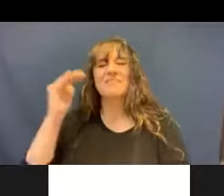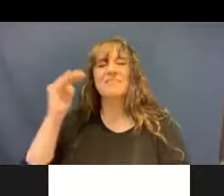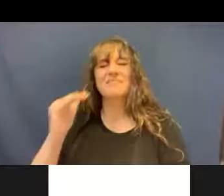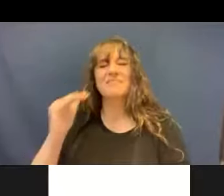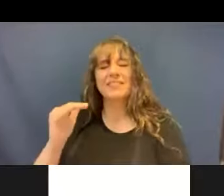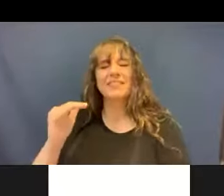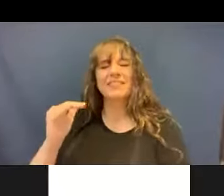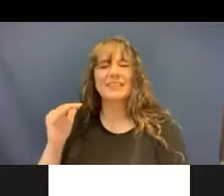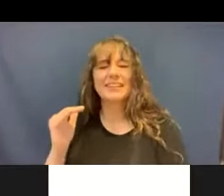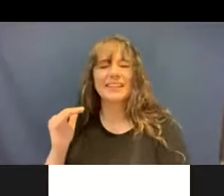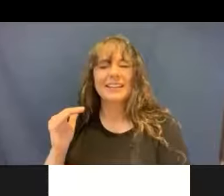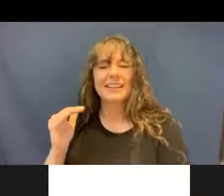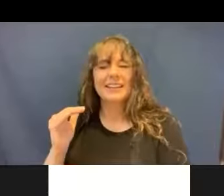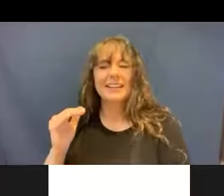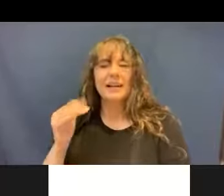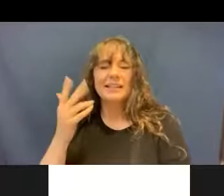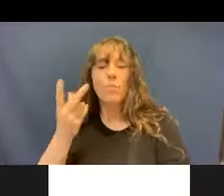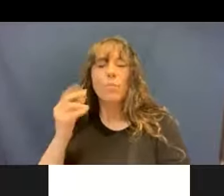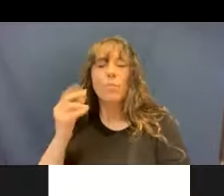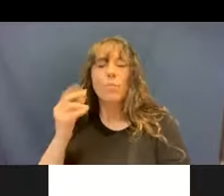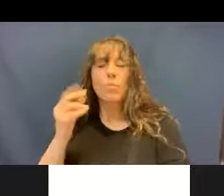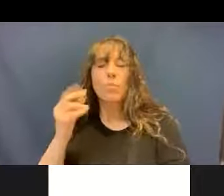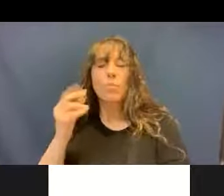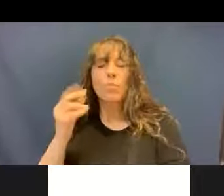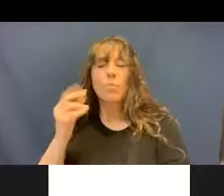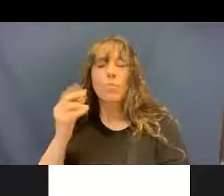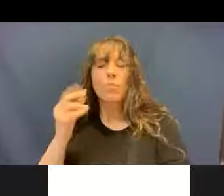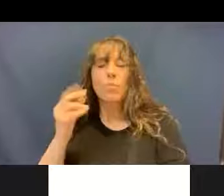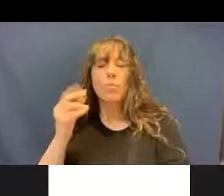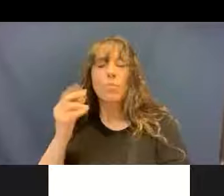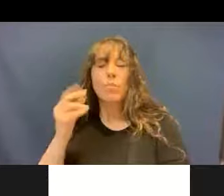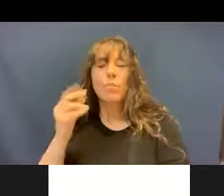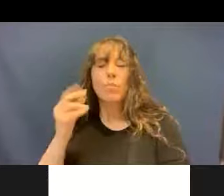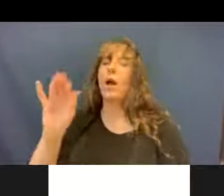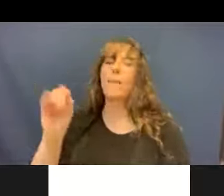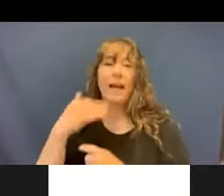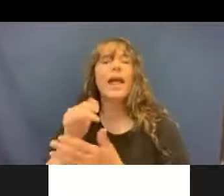have at school? And how can they be improved? And how did you find the right ASL interpreter